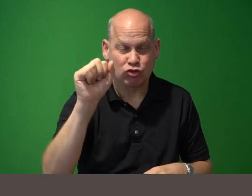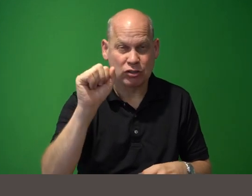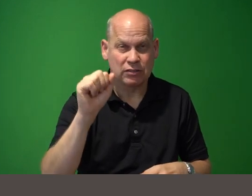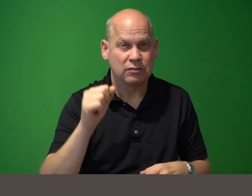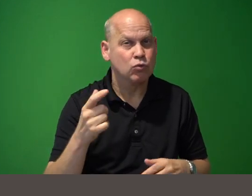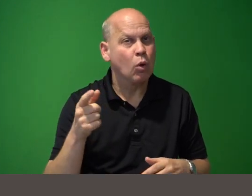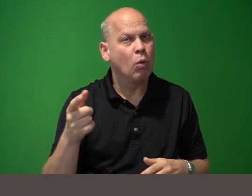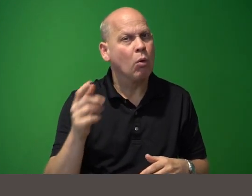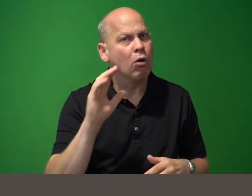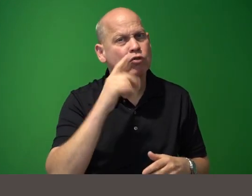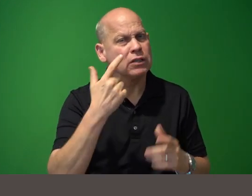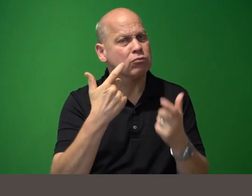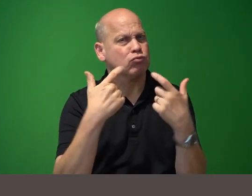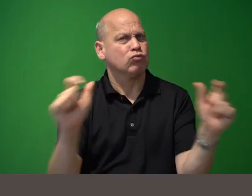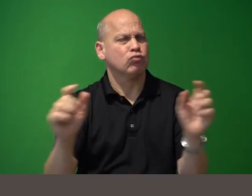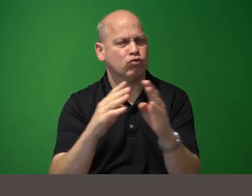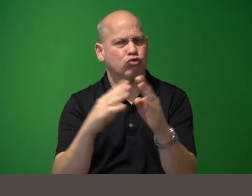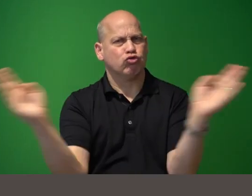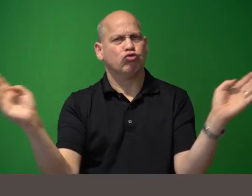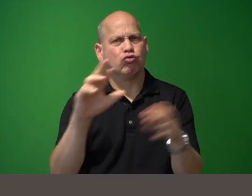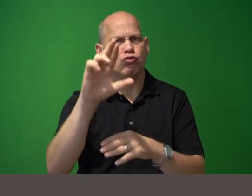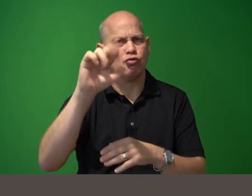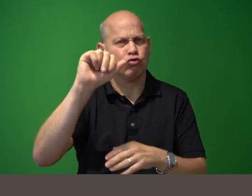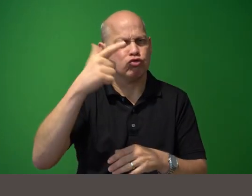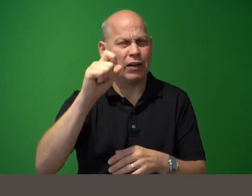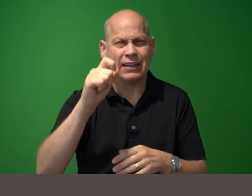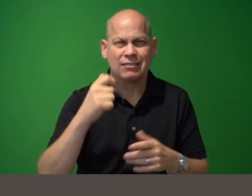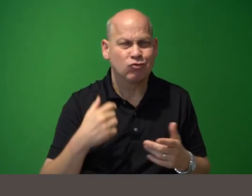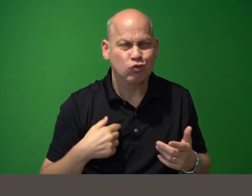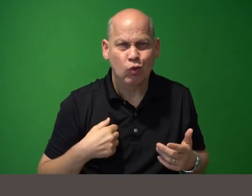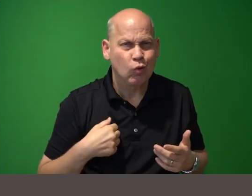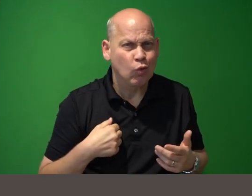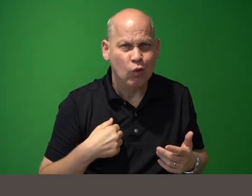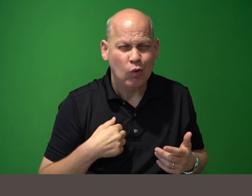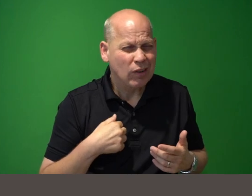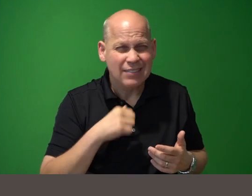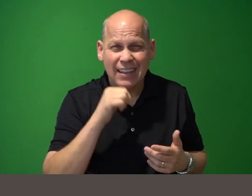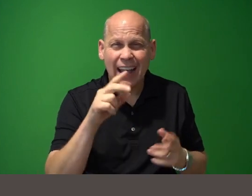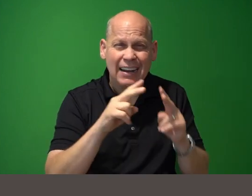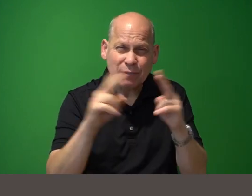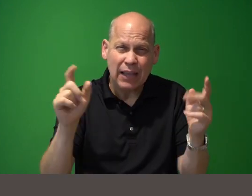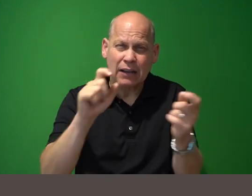So that's quite a wide range. So we actually don't have a very precise prediction